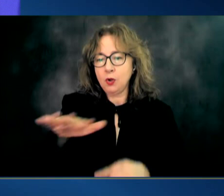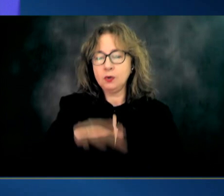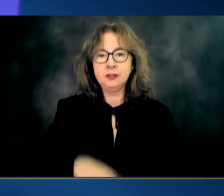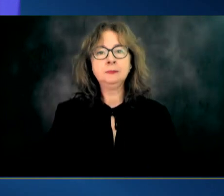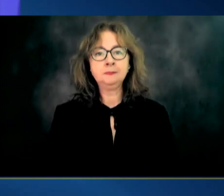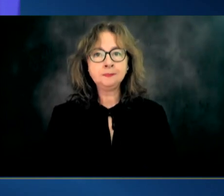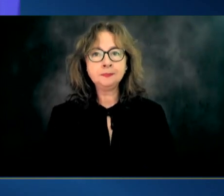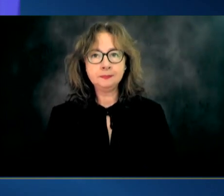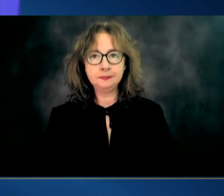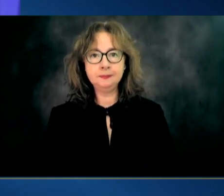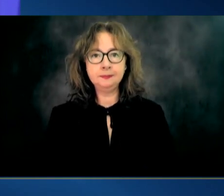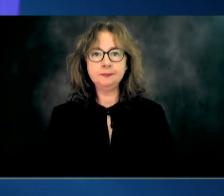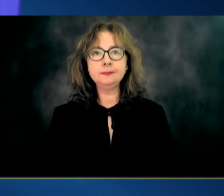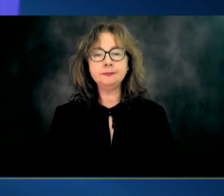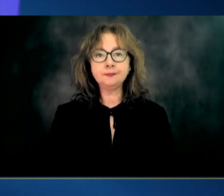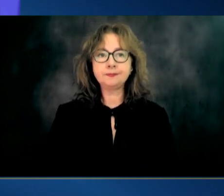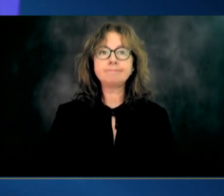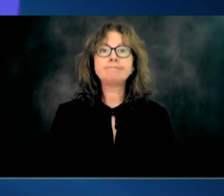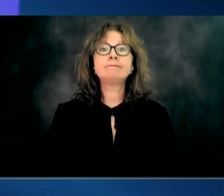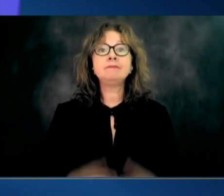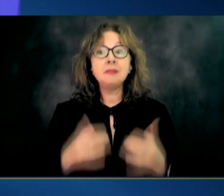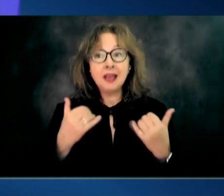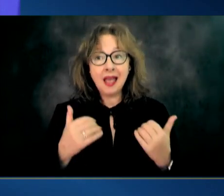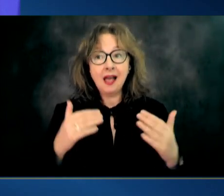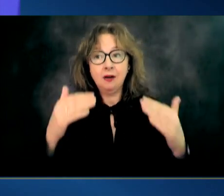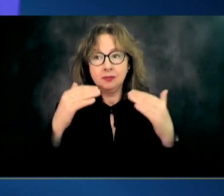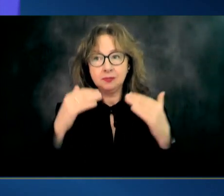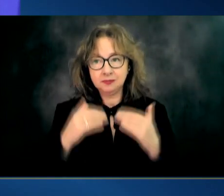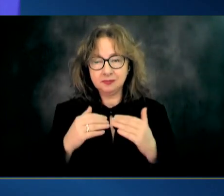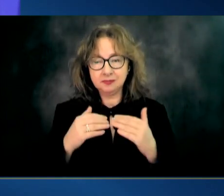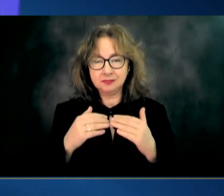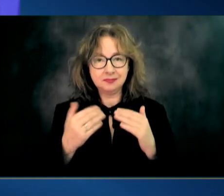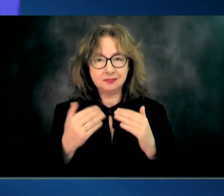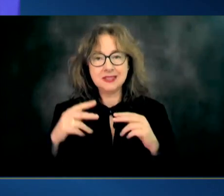Female Speaker: Now we're turning to another excellent panel where we're talking about a